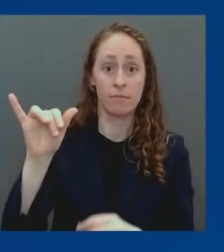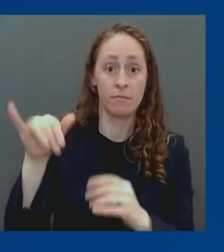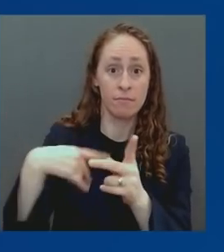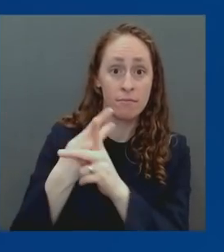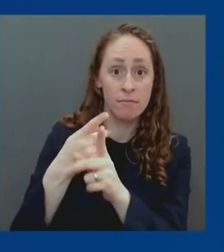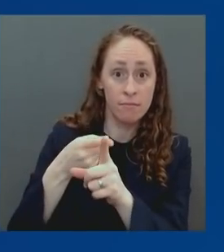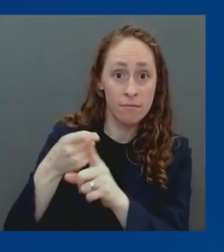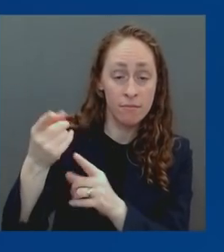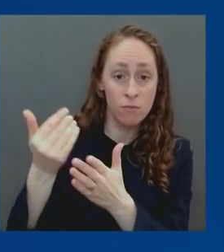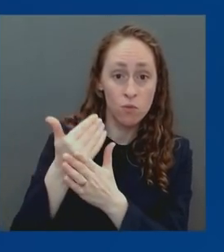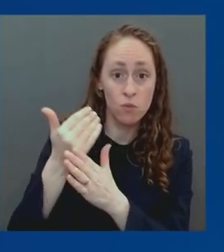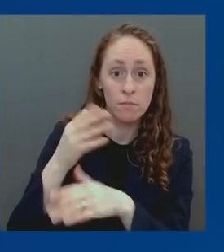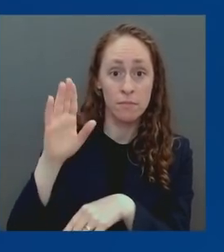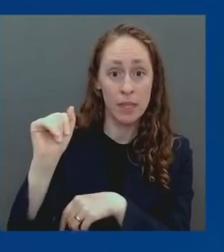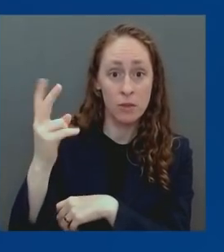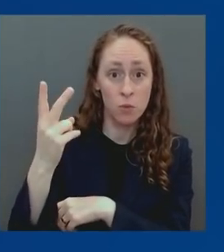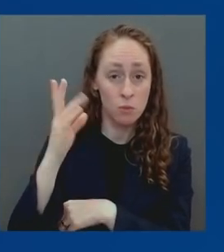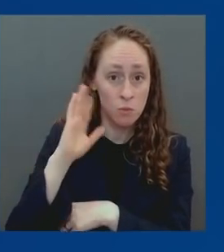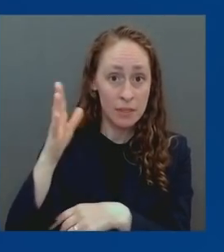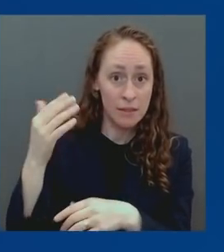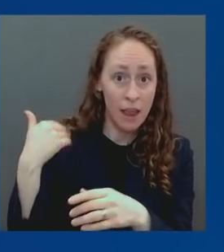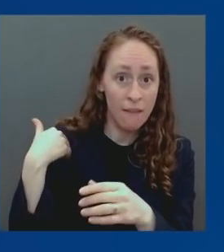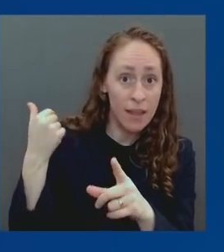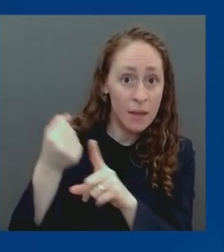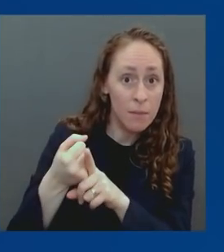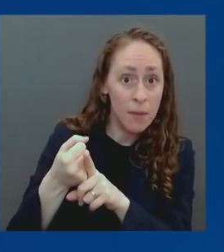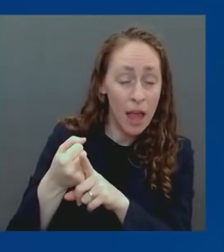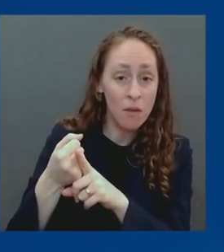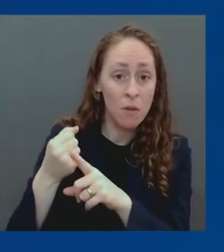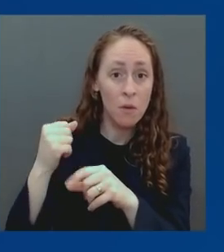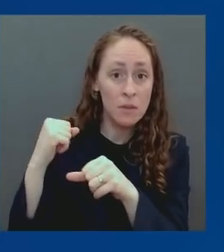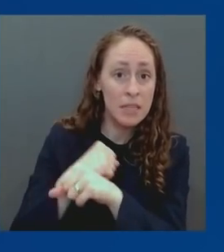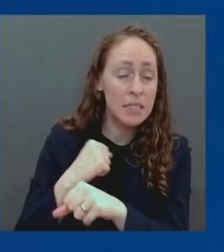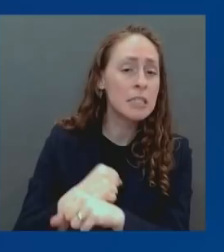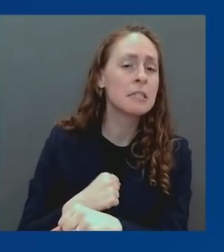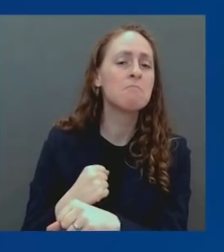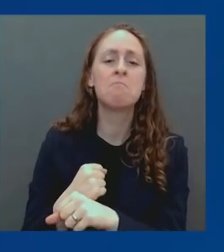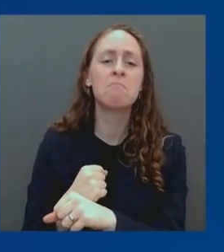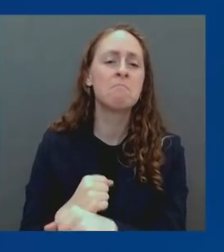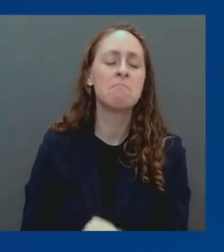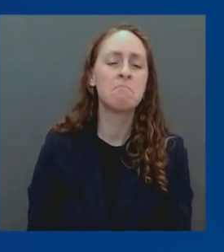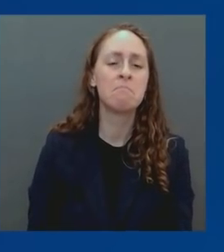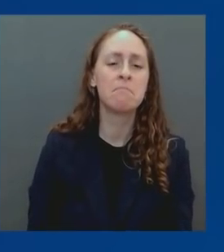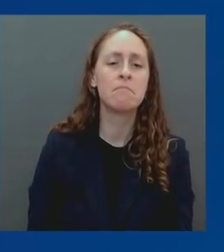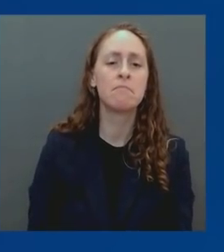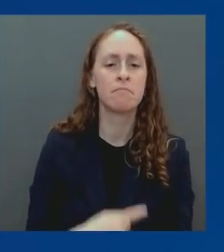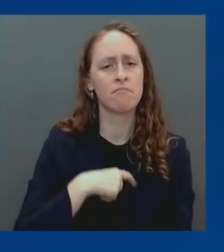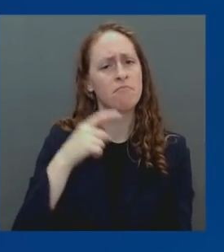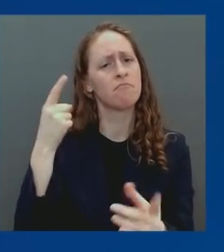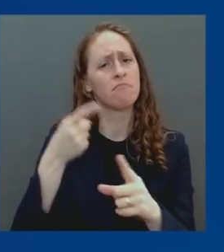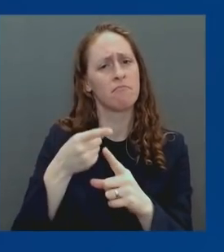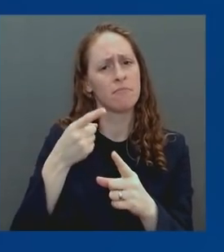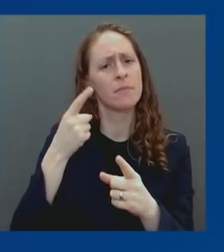cases have continued to come down, although at a slower rate. In some case -- in some countries, like Denmark,